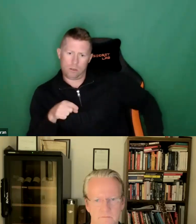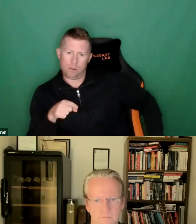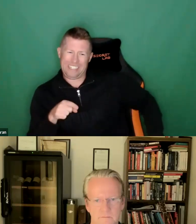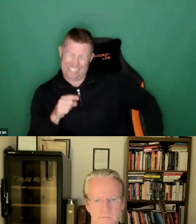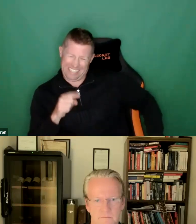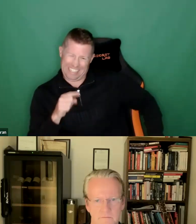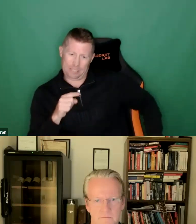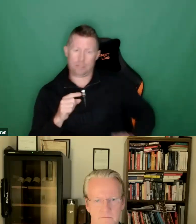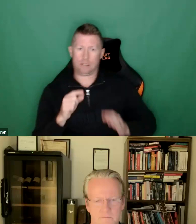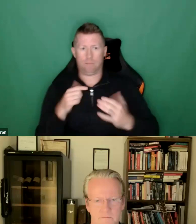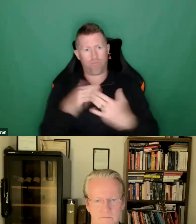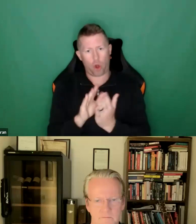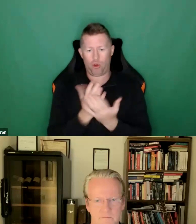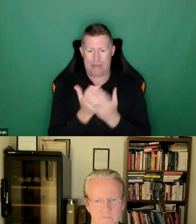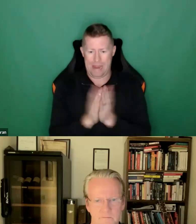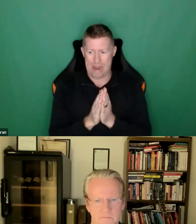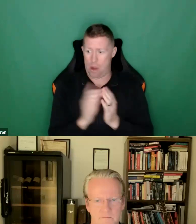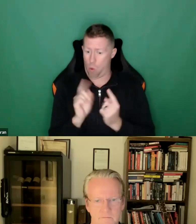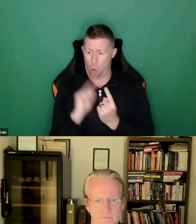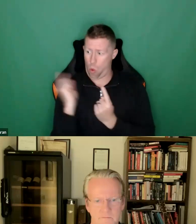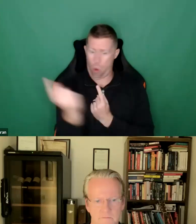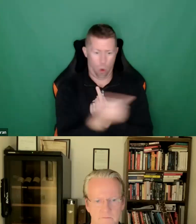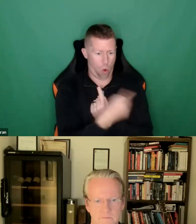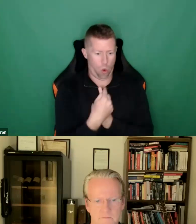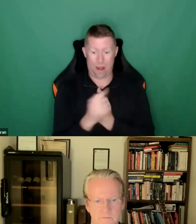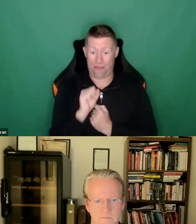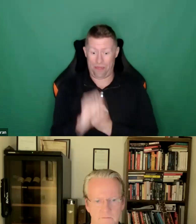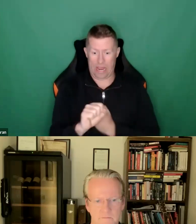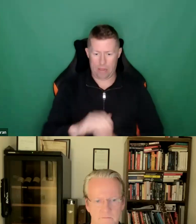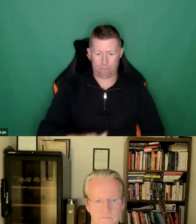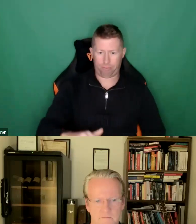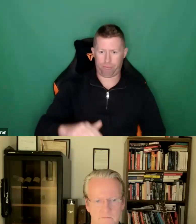learning is a level of complexity but I don't think that a single professional can even